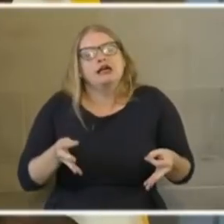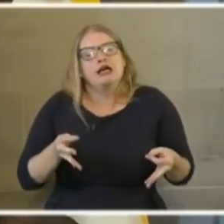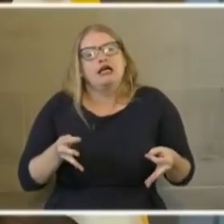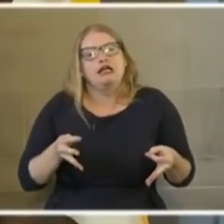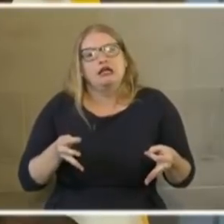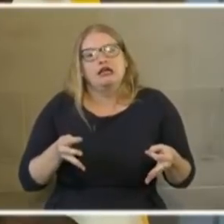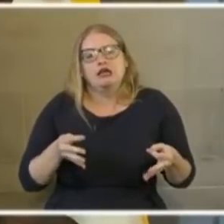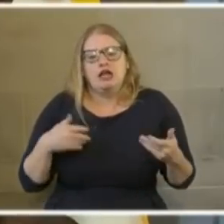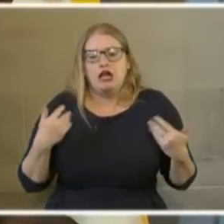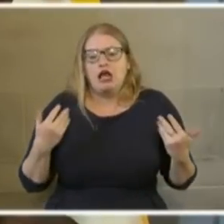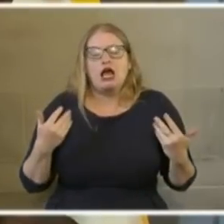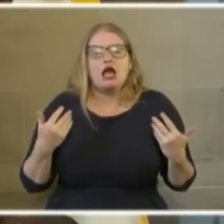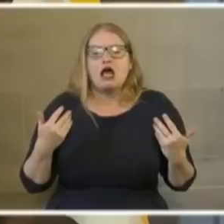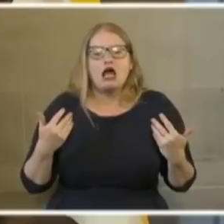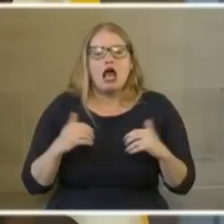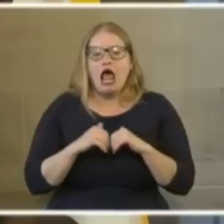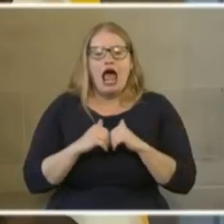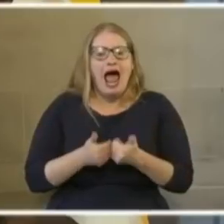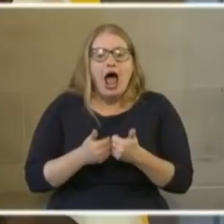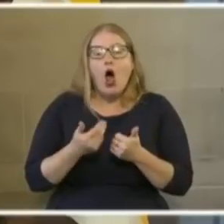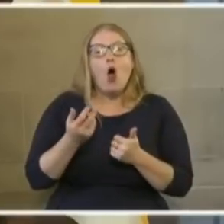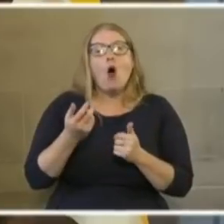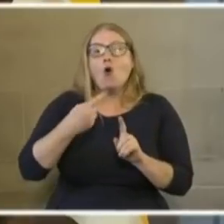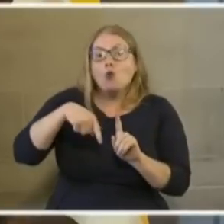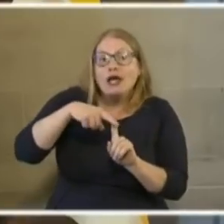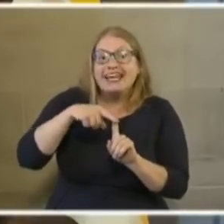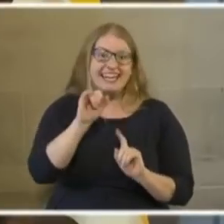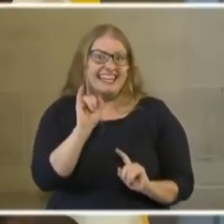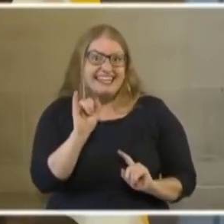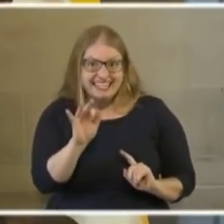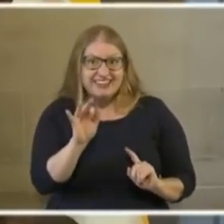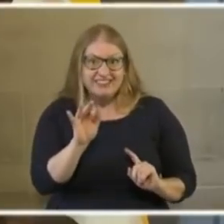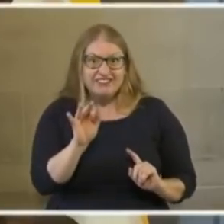NUMBER FREQUENCY DURATION AND DISTANCE AS YOU MAKE DECISIONS